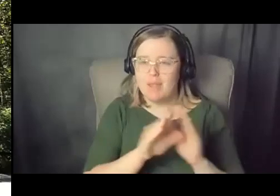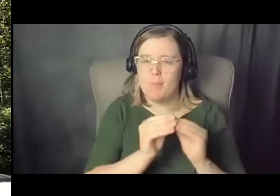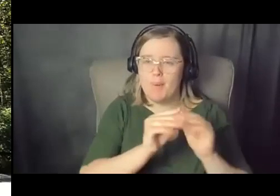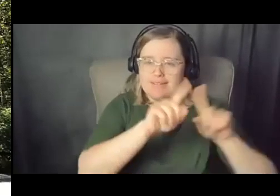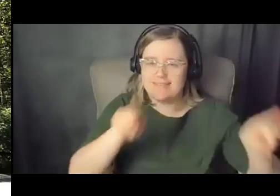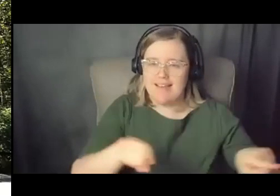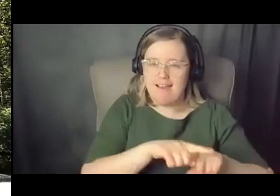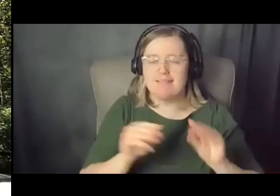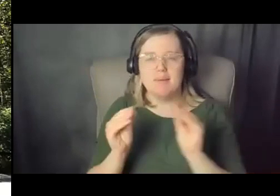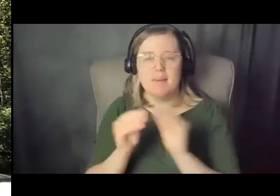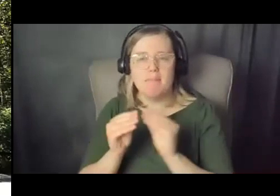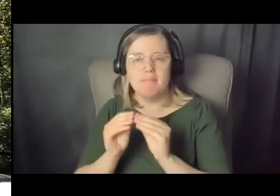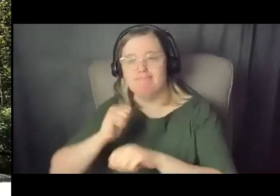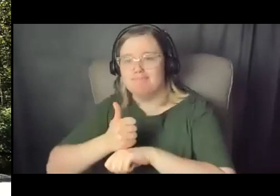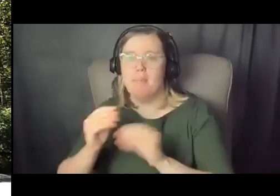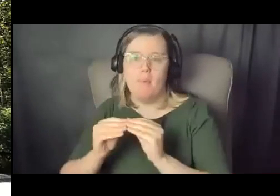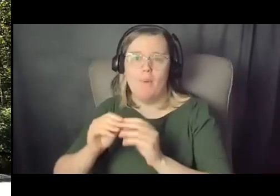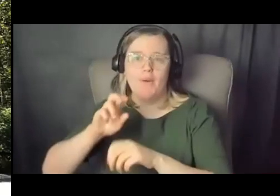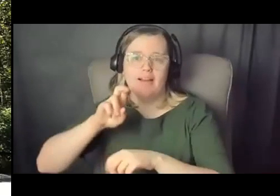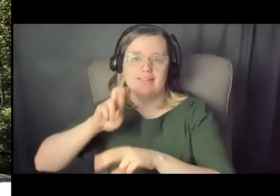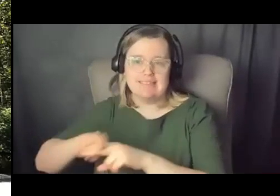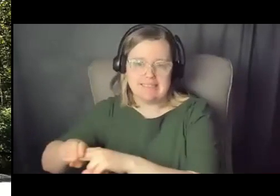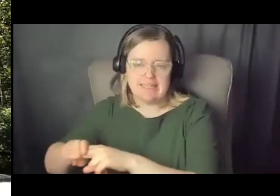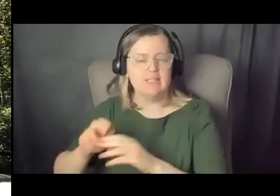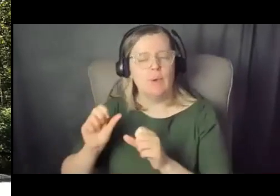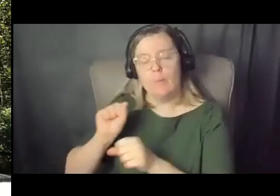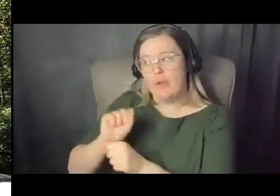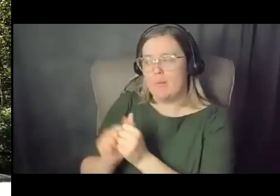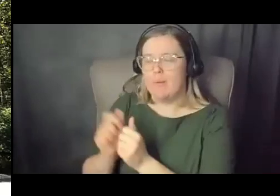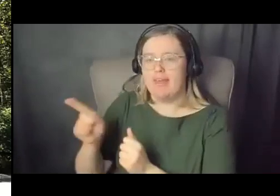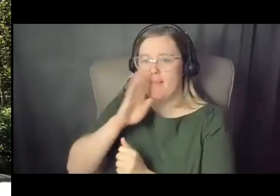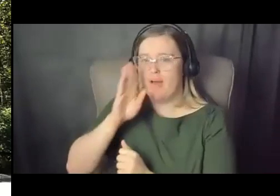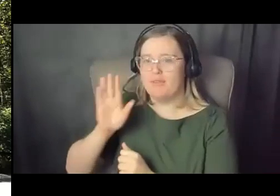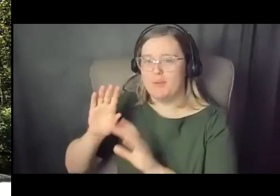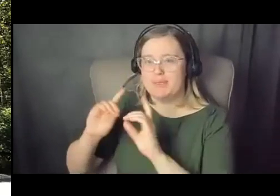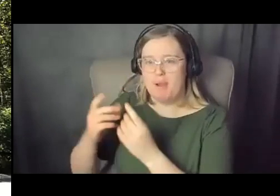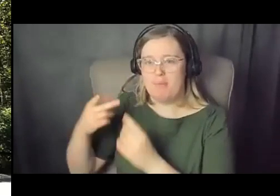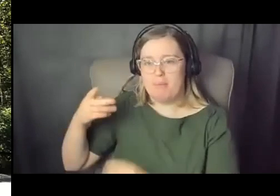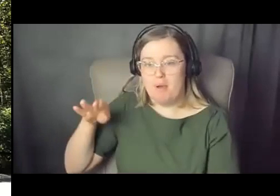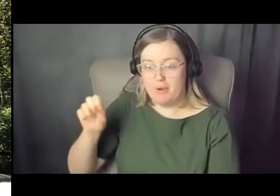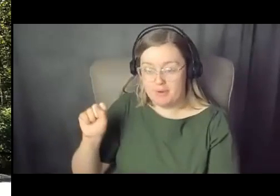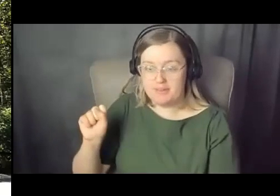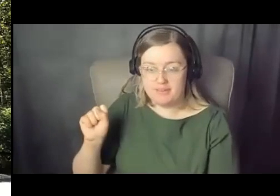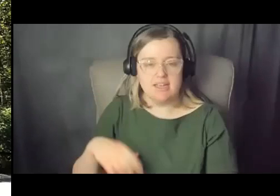So we are working very closely with bell view parks department on this and we are looking at -- if you look on the right side,